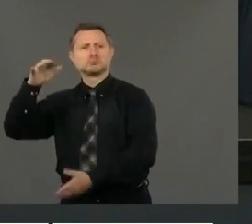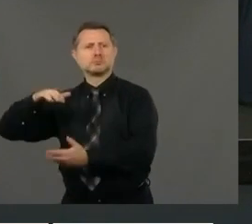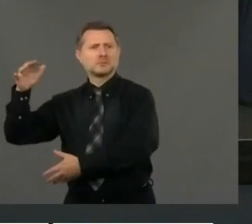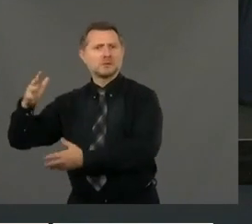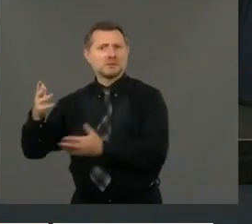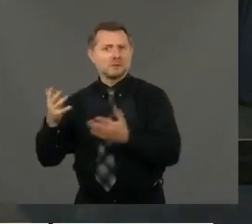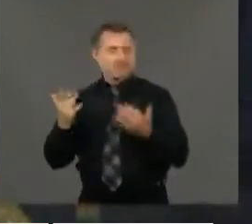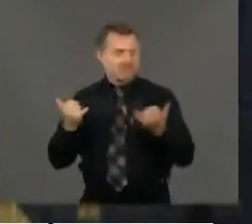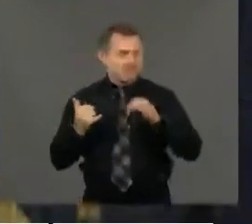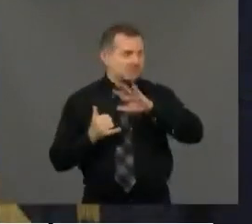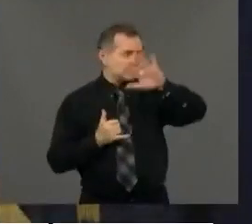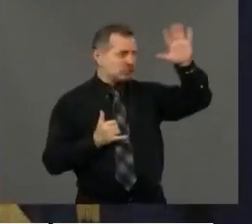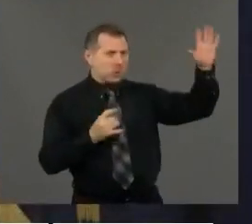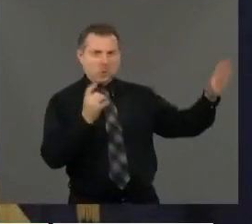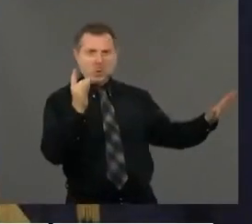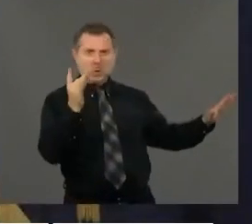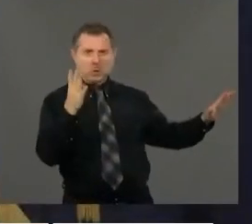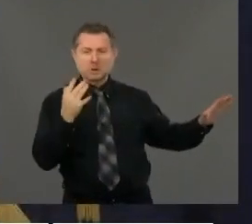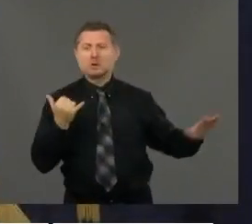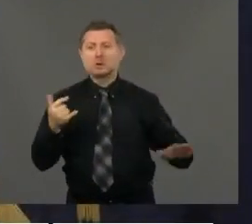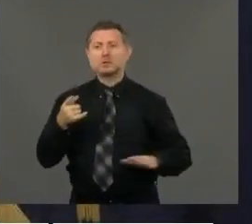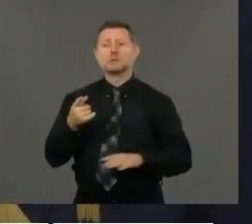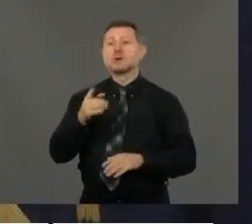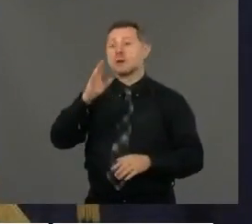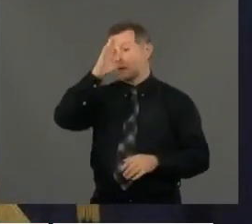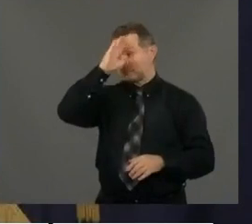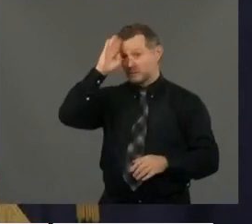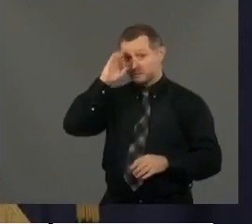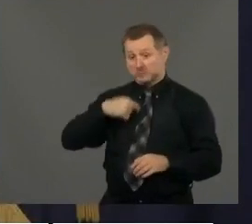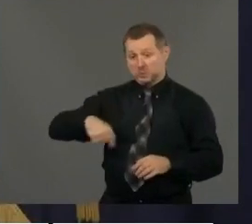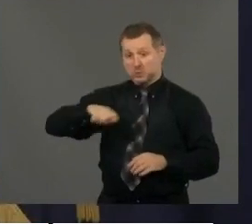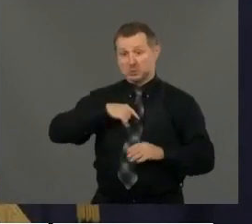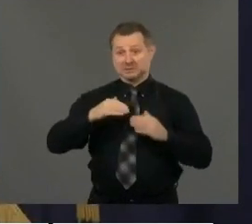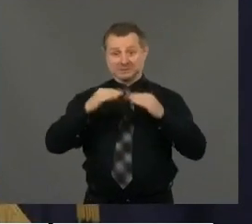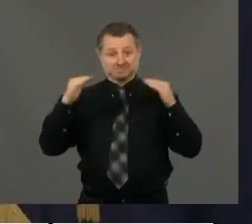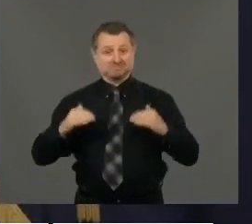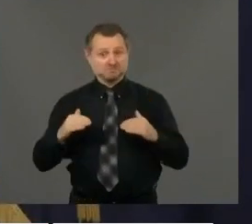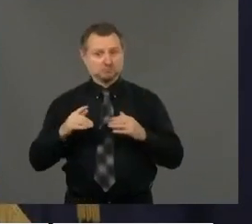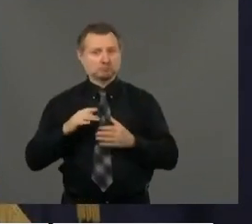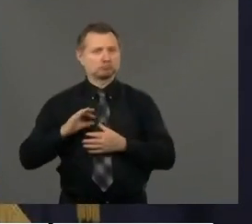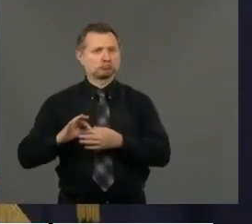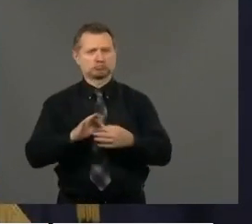THAT 90 DAY GOAL YOU SAID IN EARLY MAY TO STOCKPILE PPE?